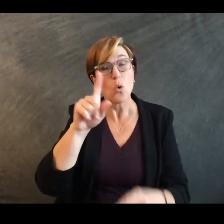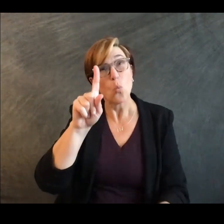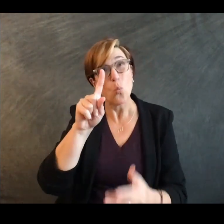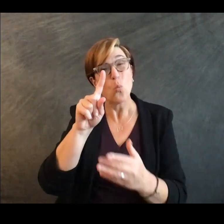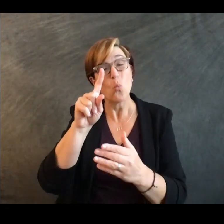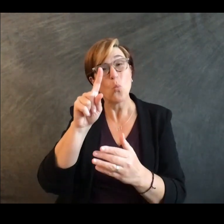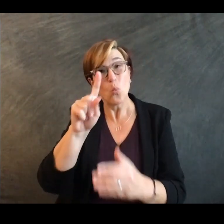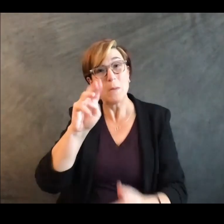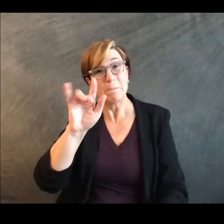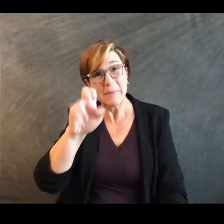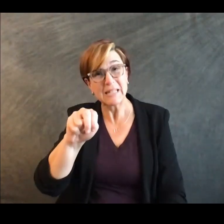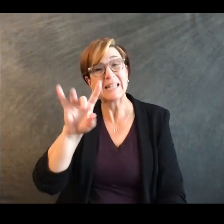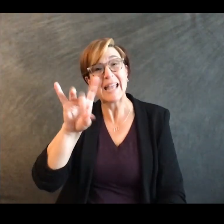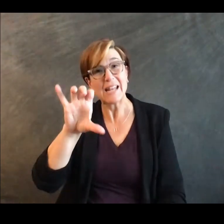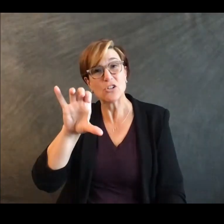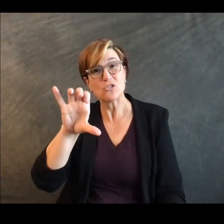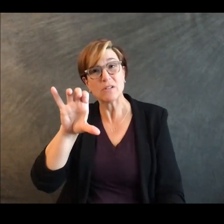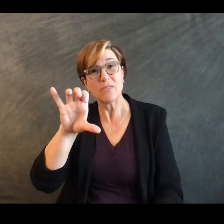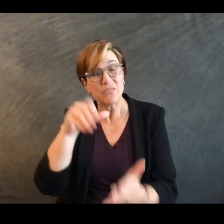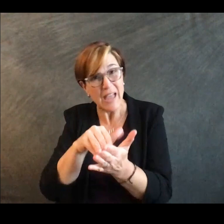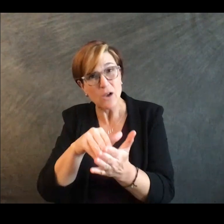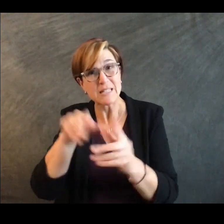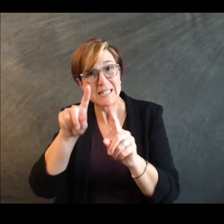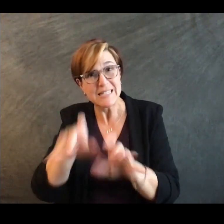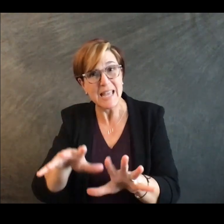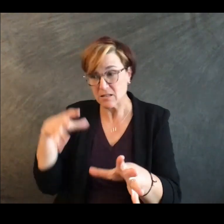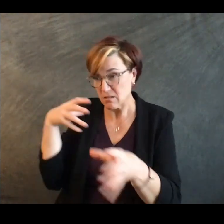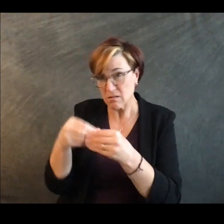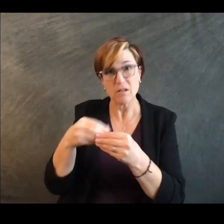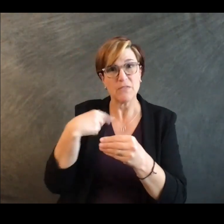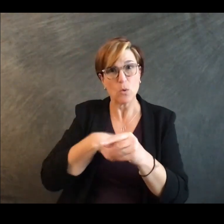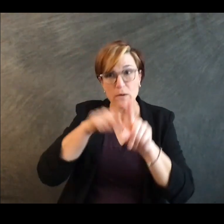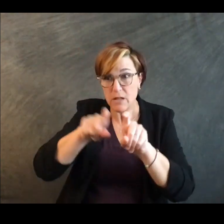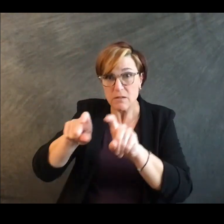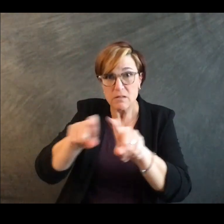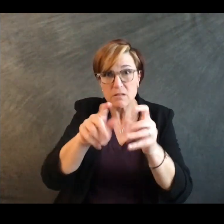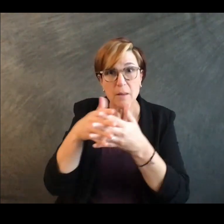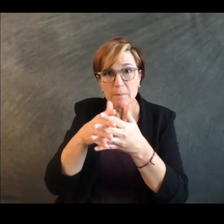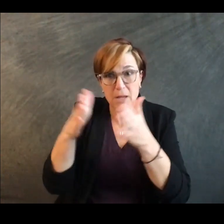thousand tests today and now we're performing them at a level that nobody's